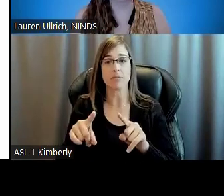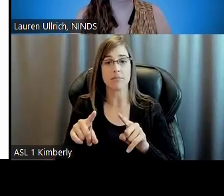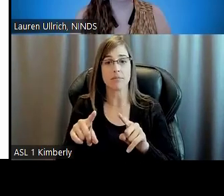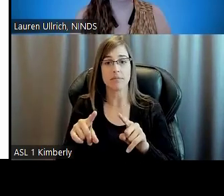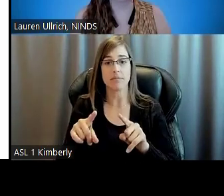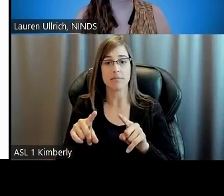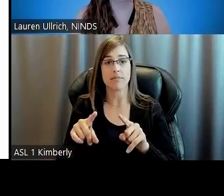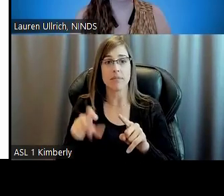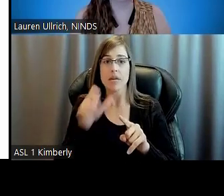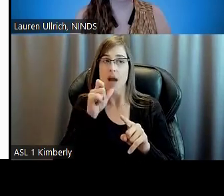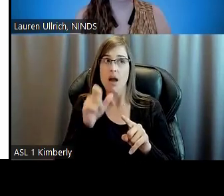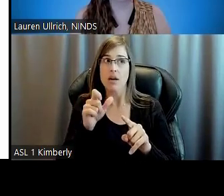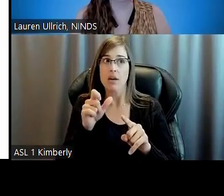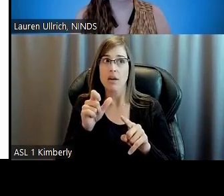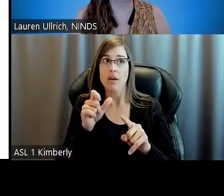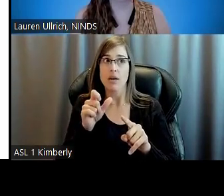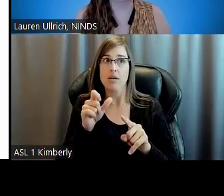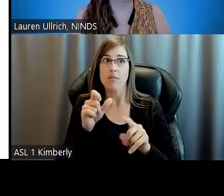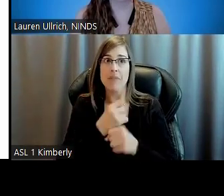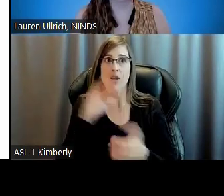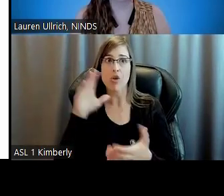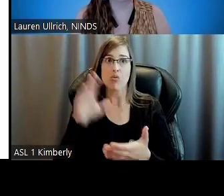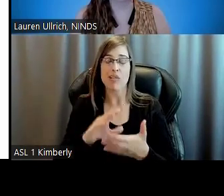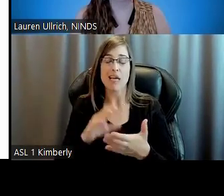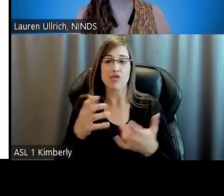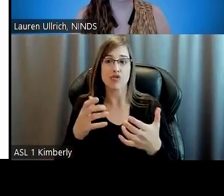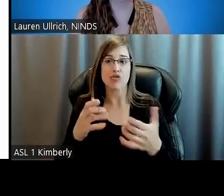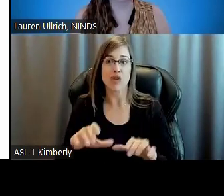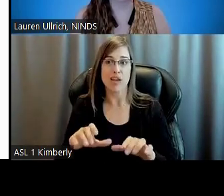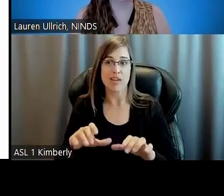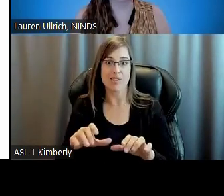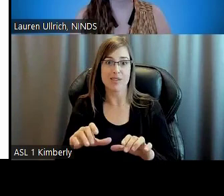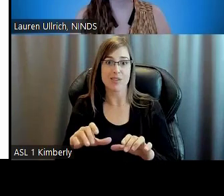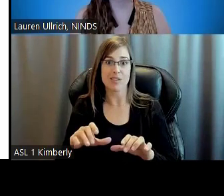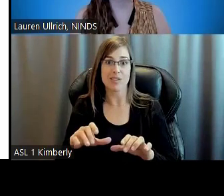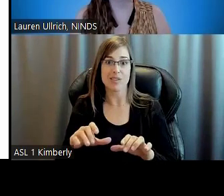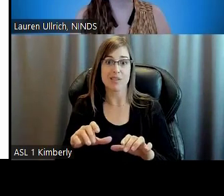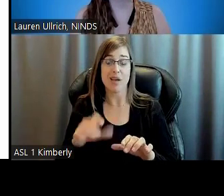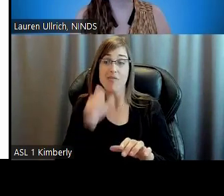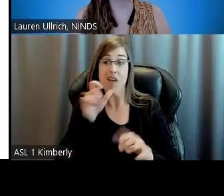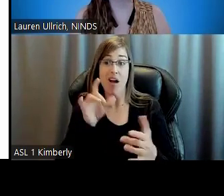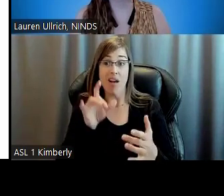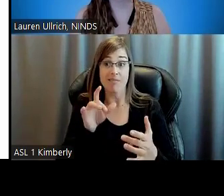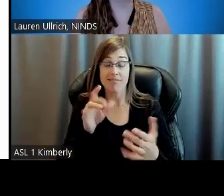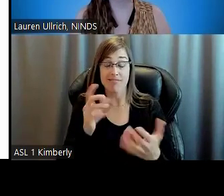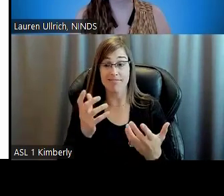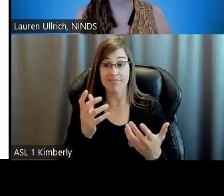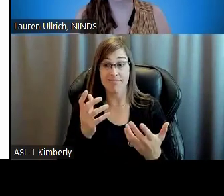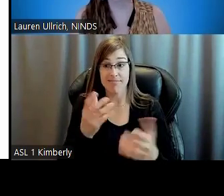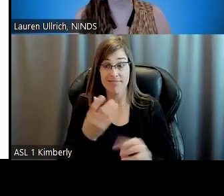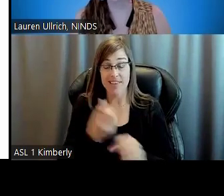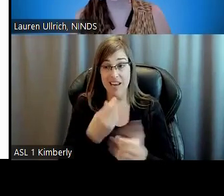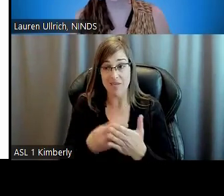it doesn't make you less likely to get funded if you don't reach out, I would say. Lauren Ullrich, PhD: Yeah, we're not going